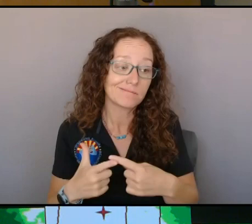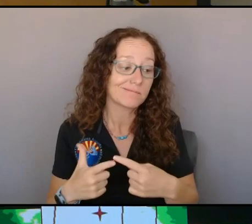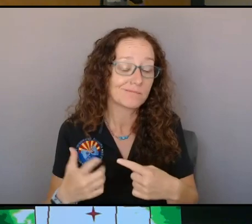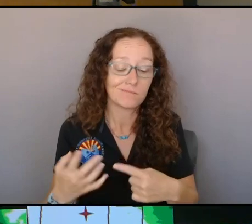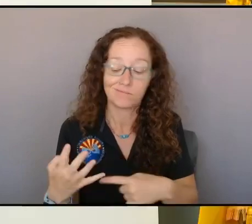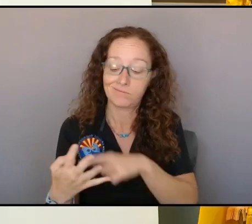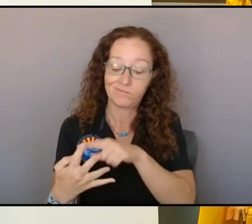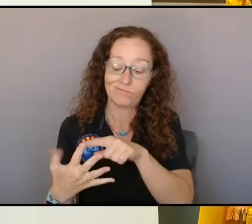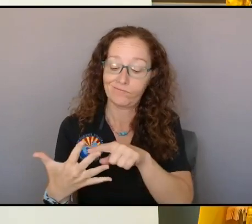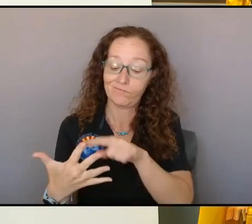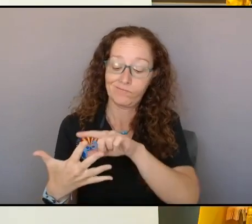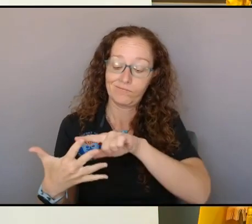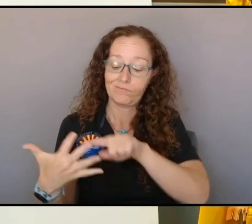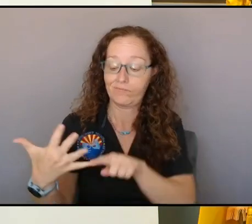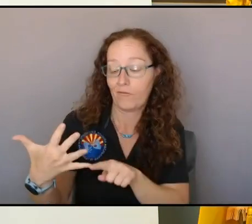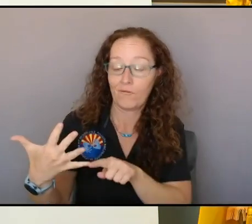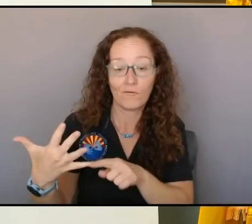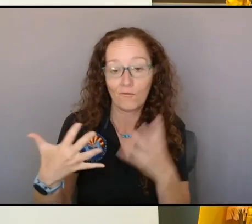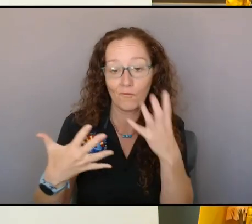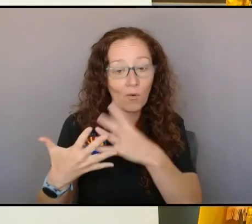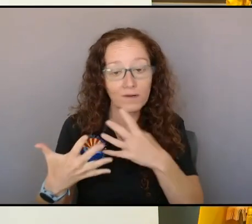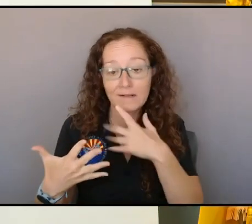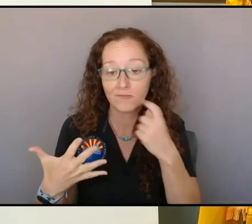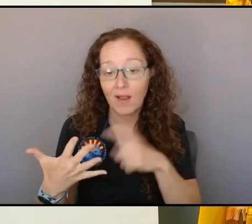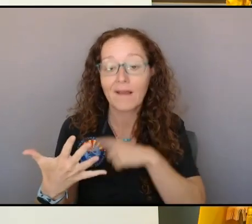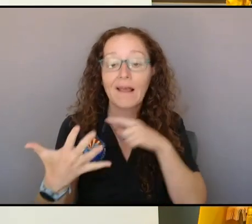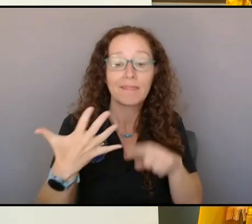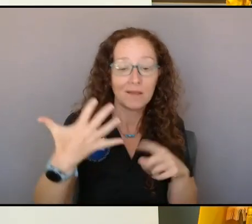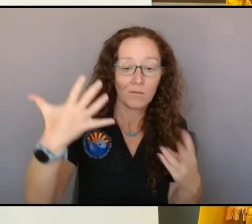we'll go to our weather matrix. Again, this is the tool that we